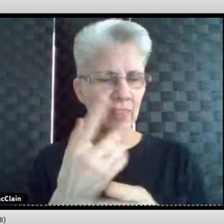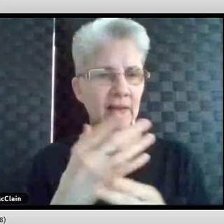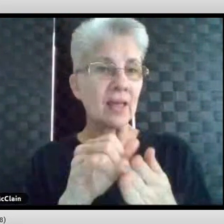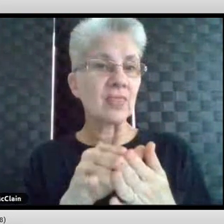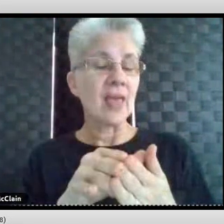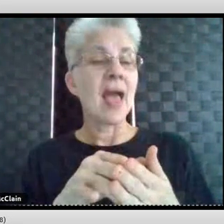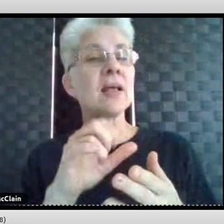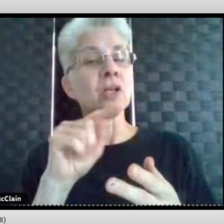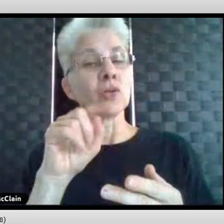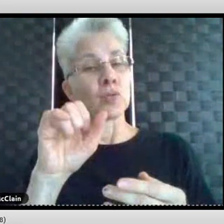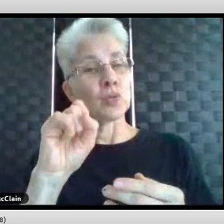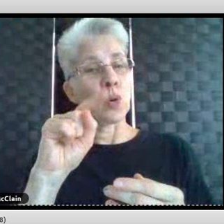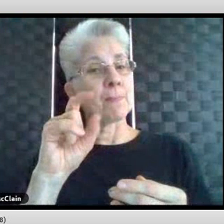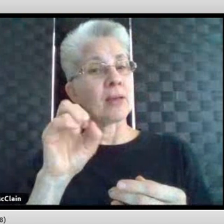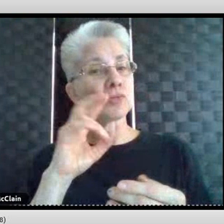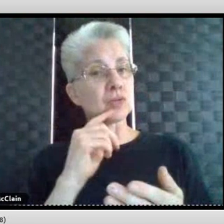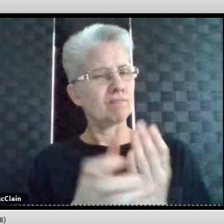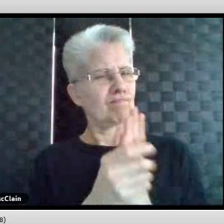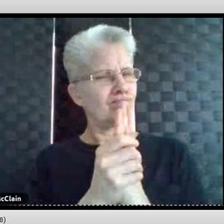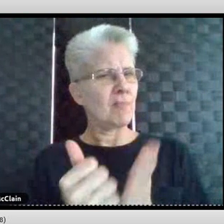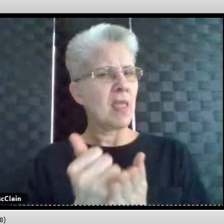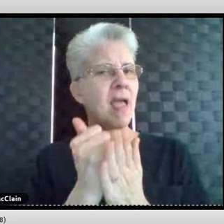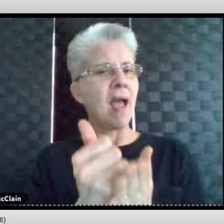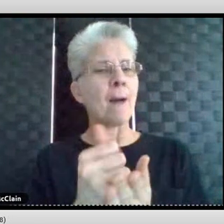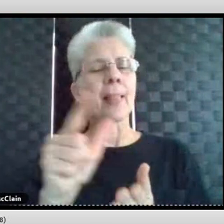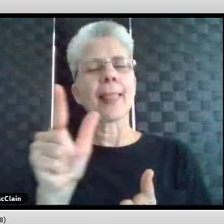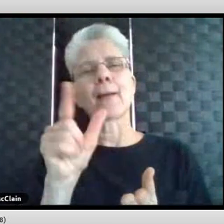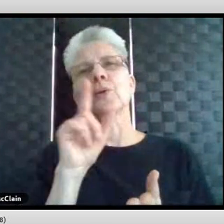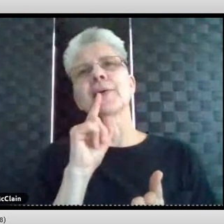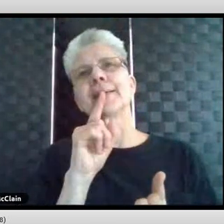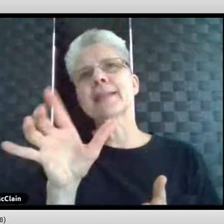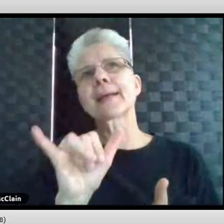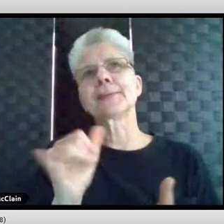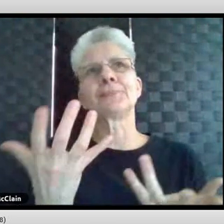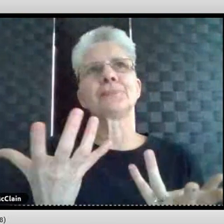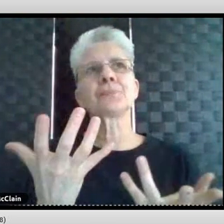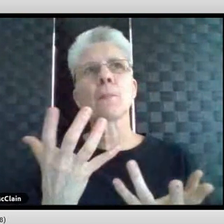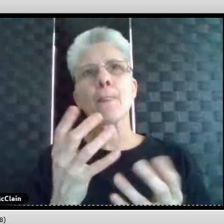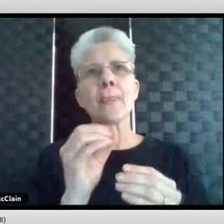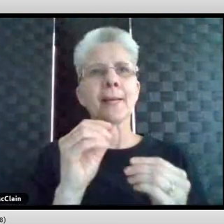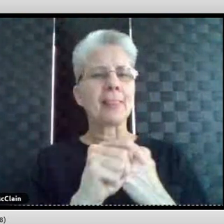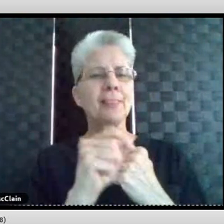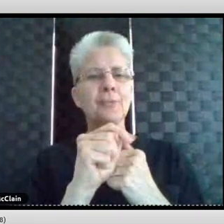and Toastmasters is helpful for that, and the library is sort of a non-threatening environment,